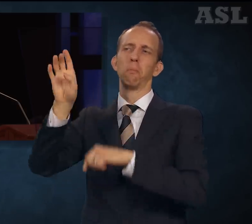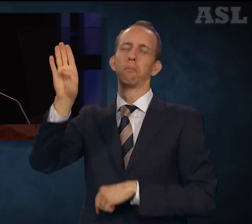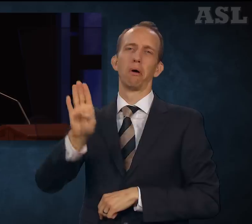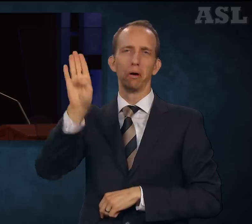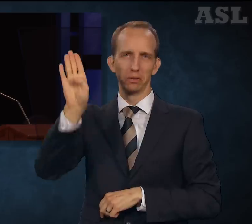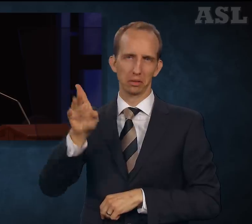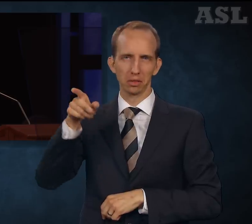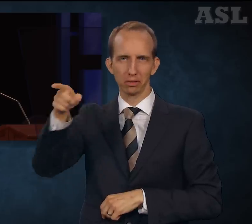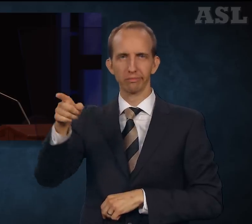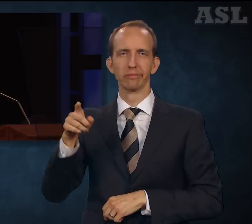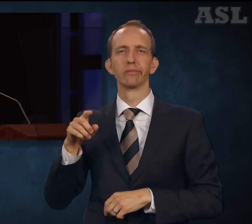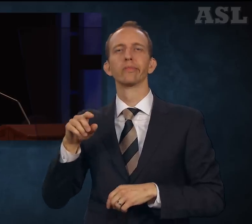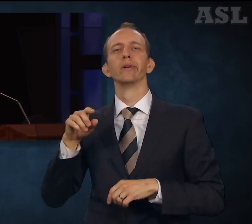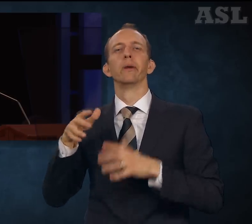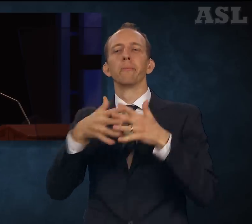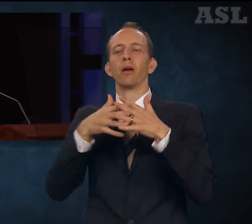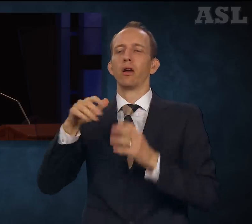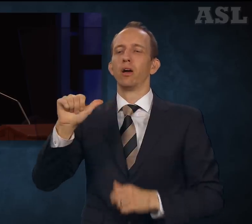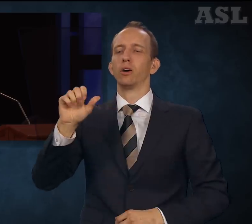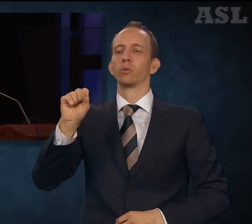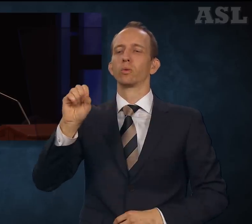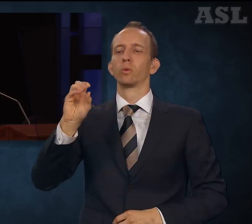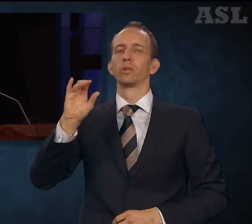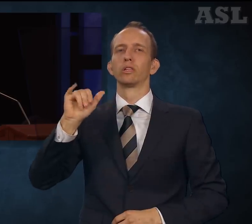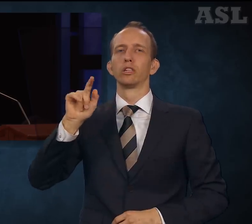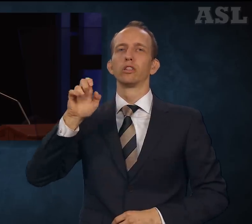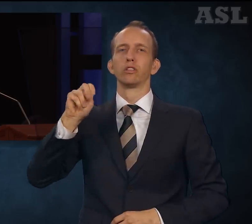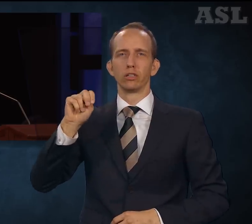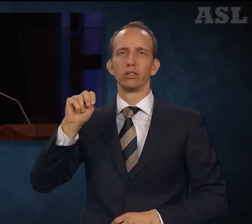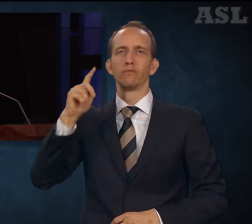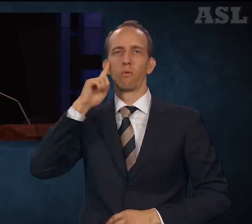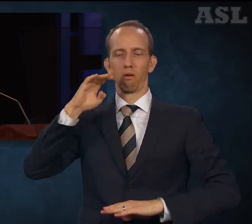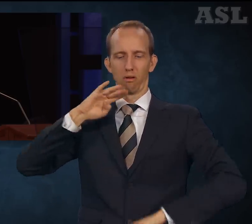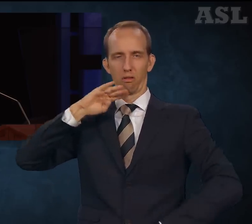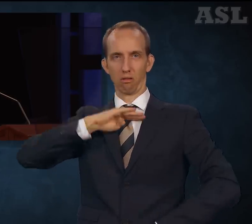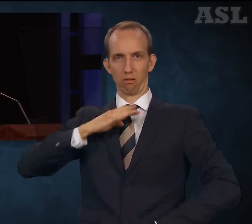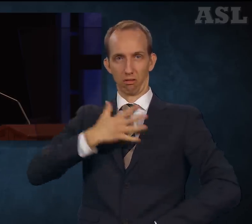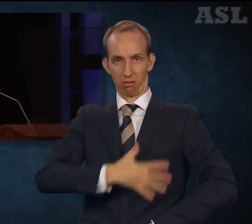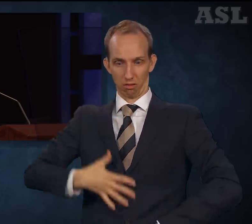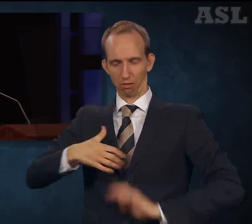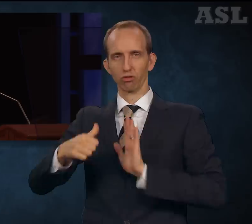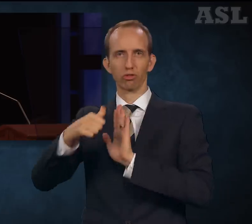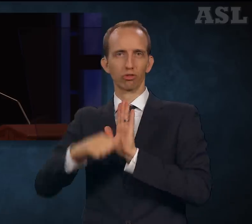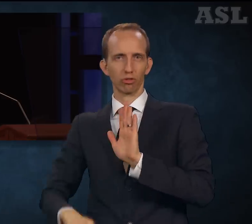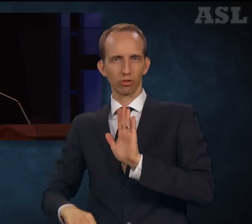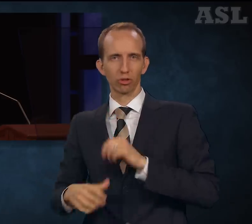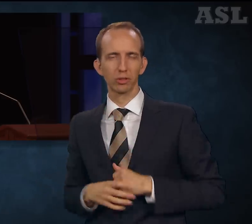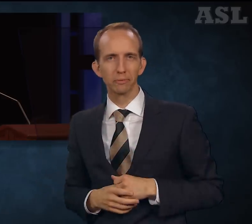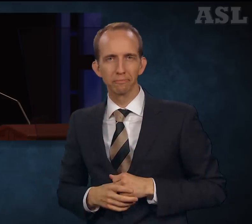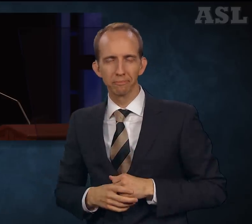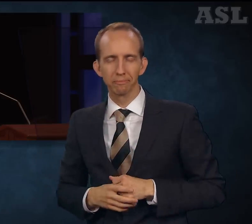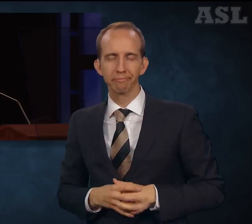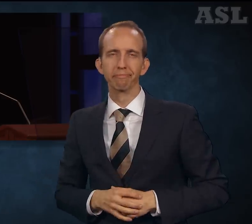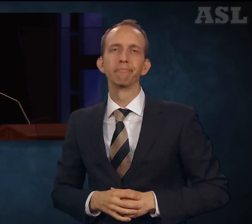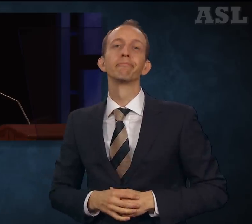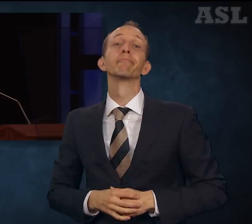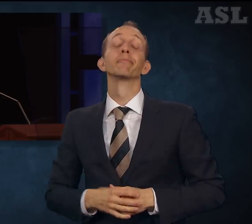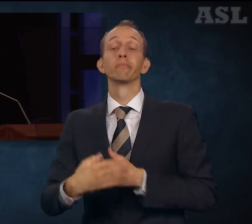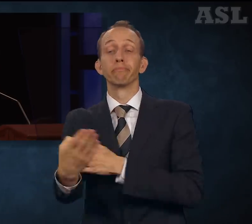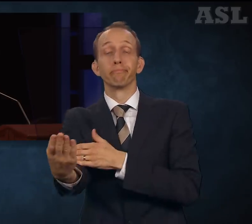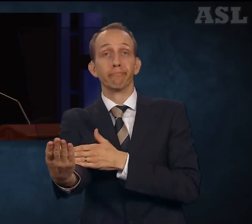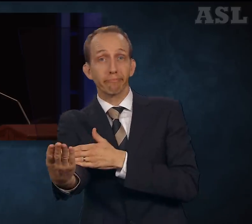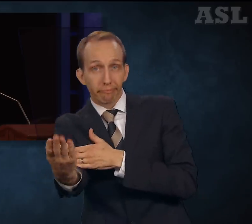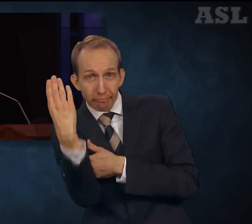WAS ATTENDING THE ANNUAL MEETING